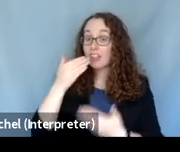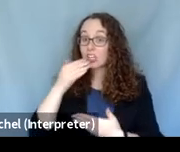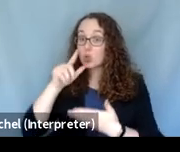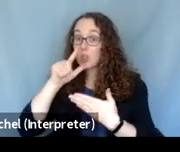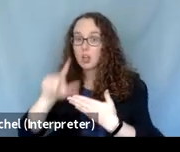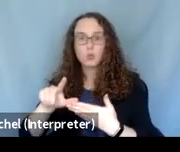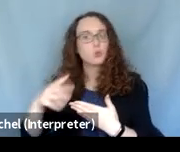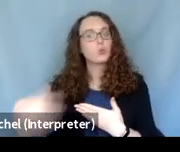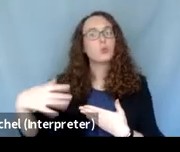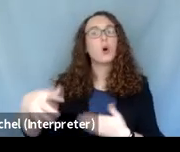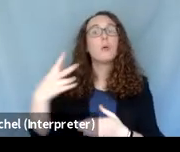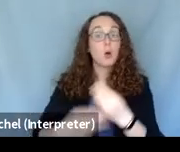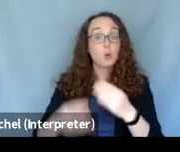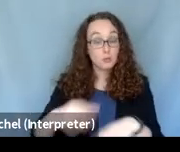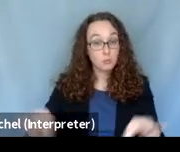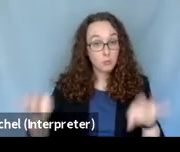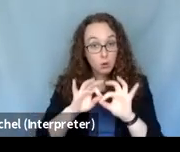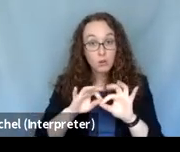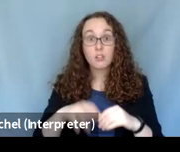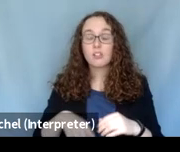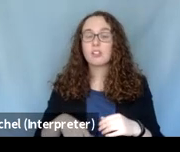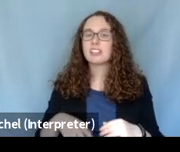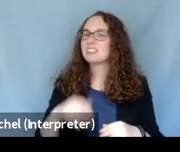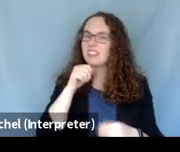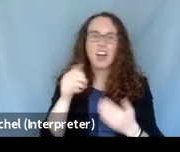the middle, you have the end, there's so much to say in a short amount